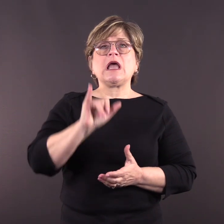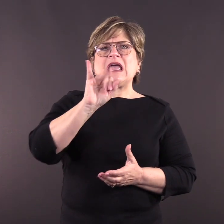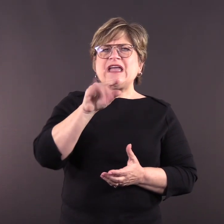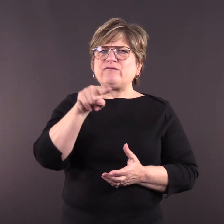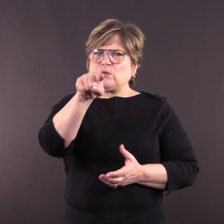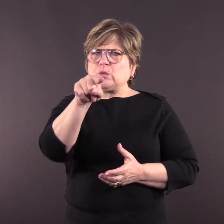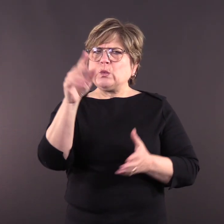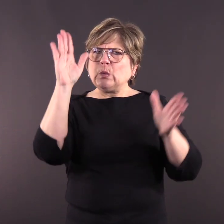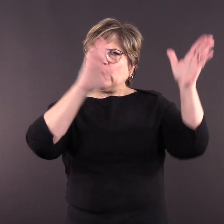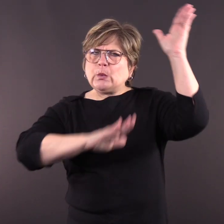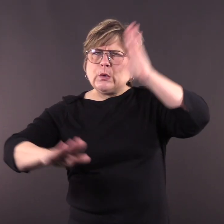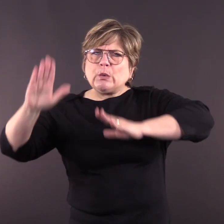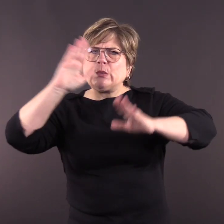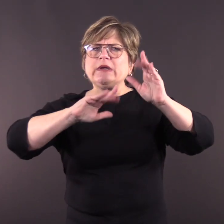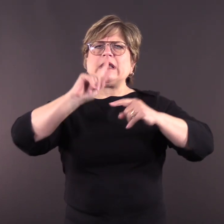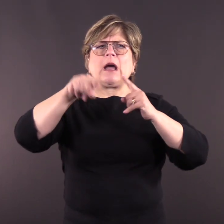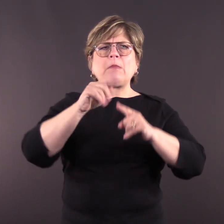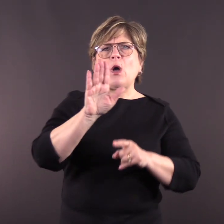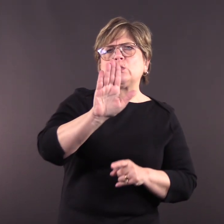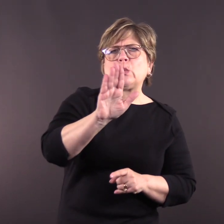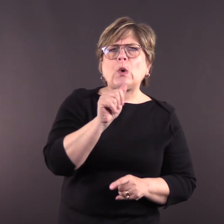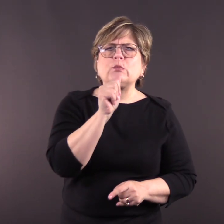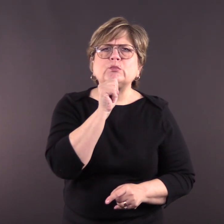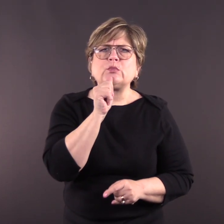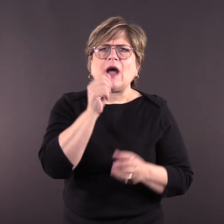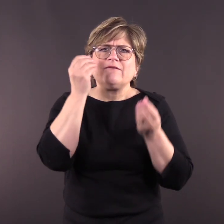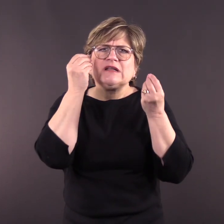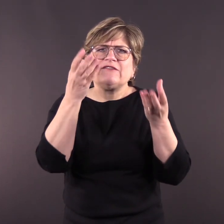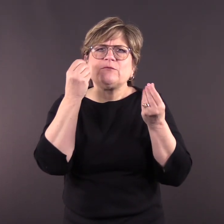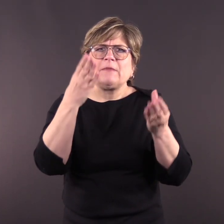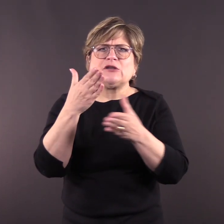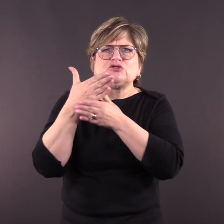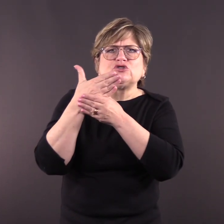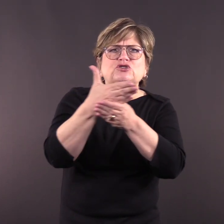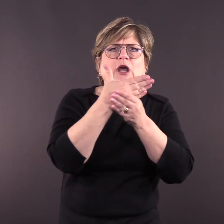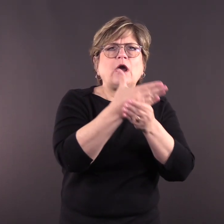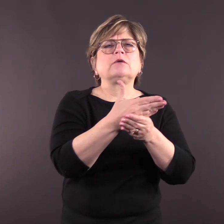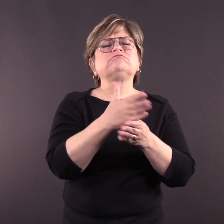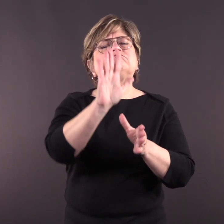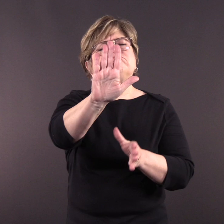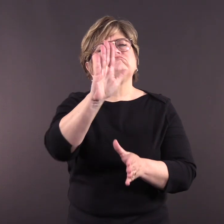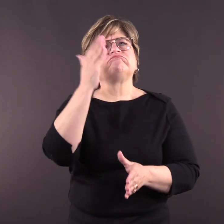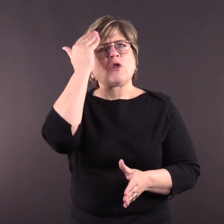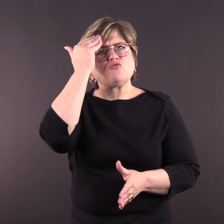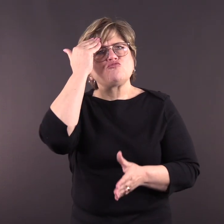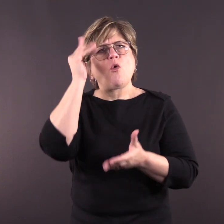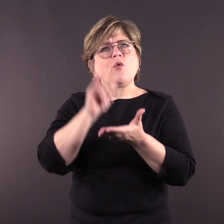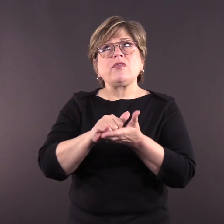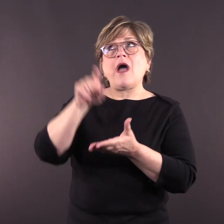you are worried about your private information being shared, please know that the Secretary of